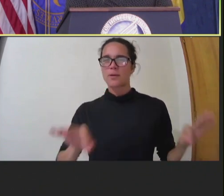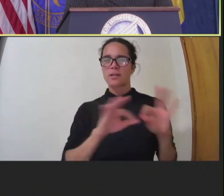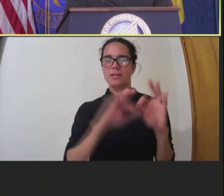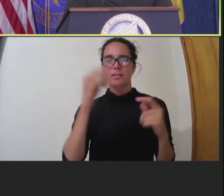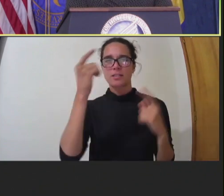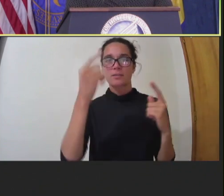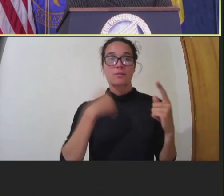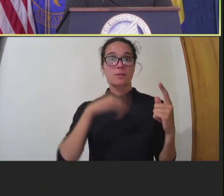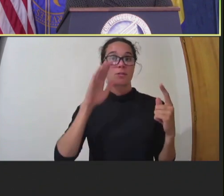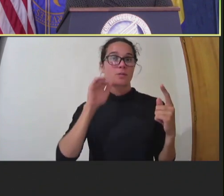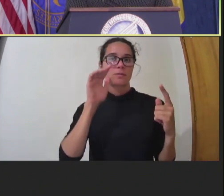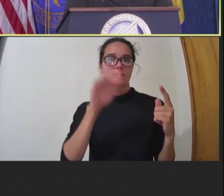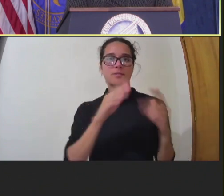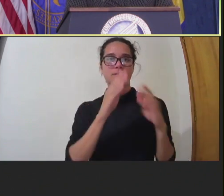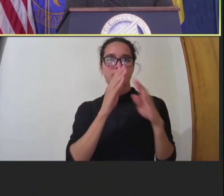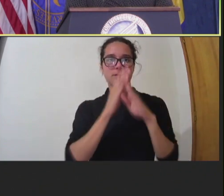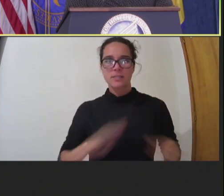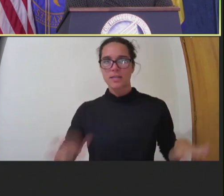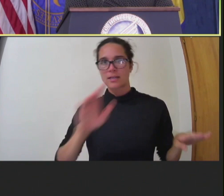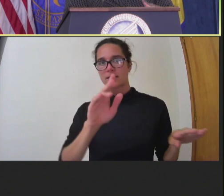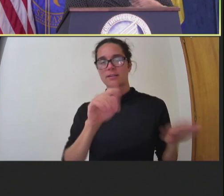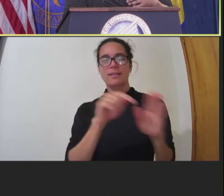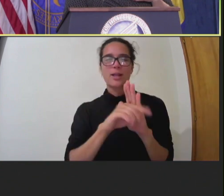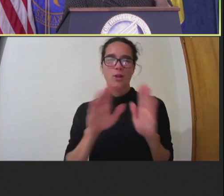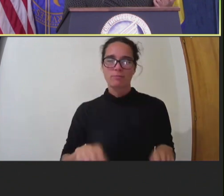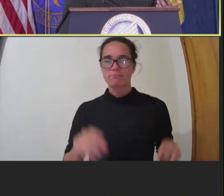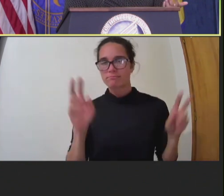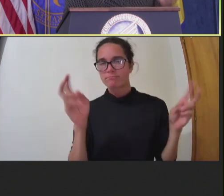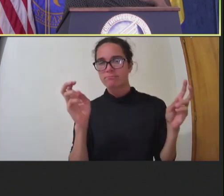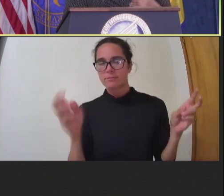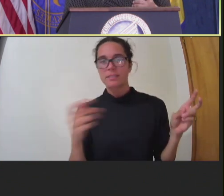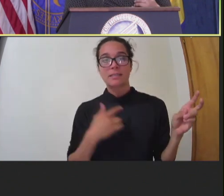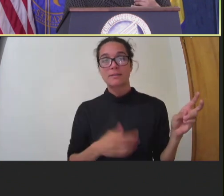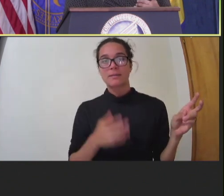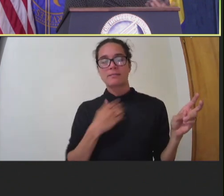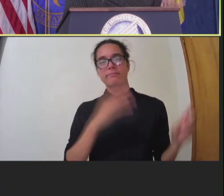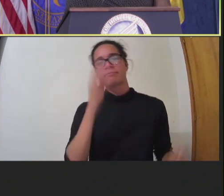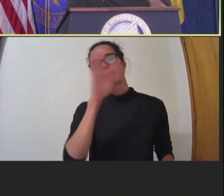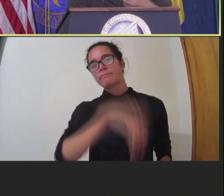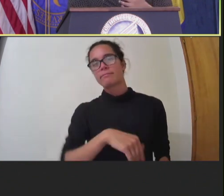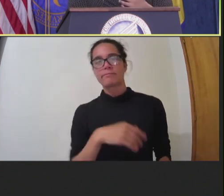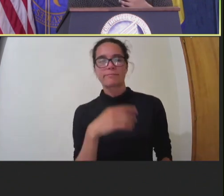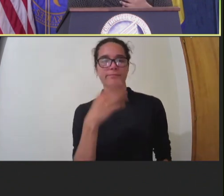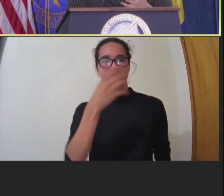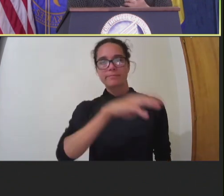It generally is not diagnosed at earlier stages. Usually, patients are diagnosed at